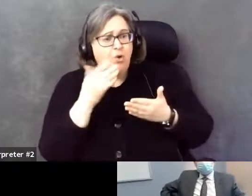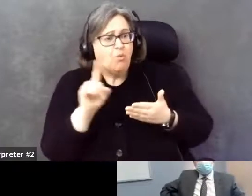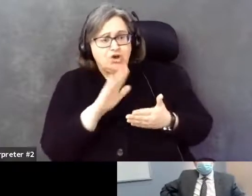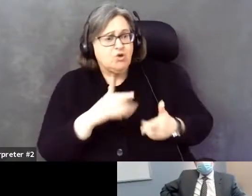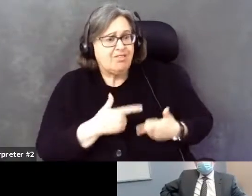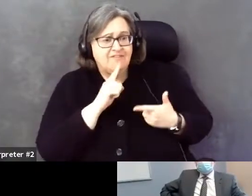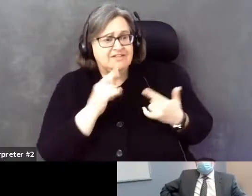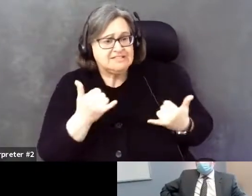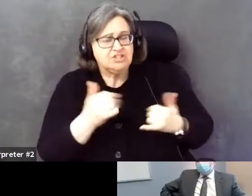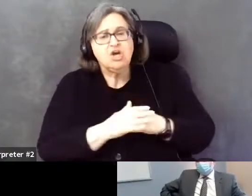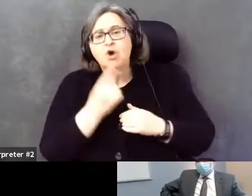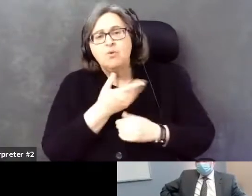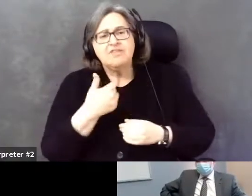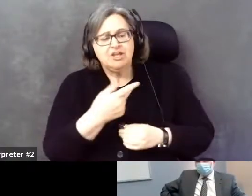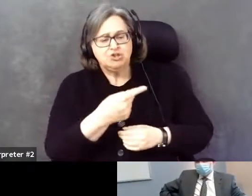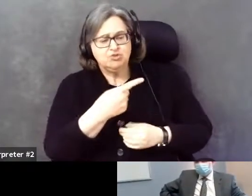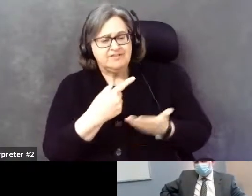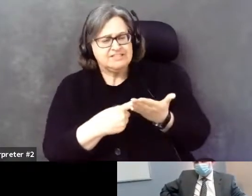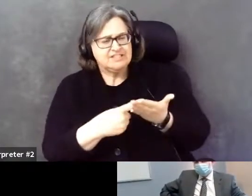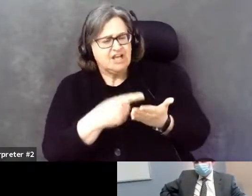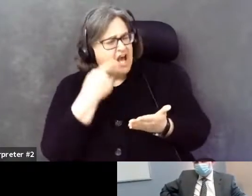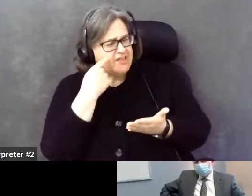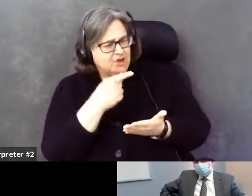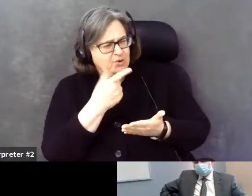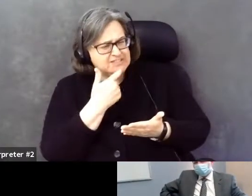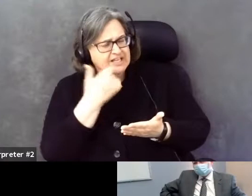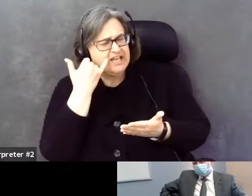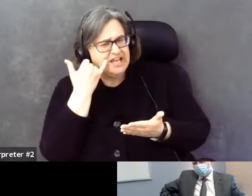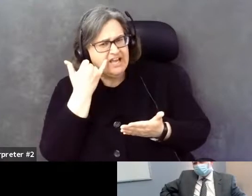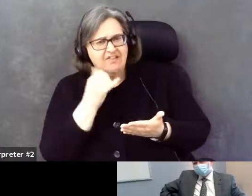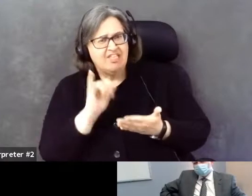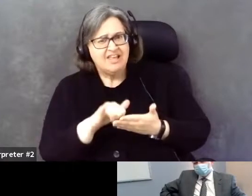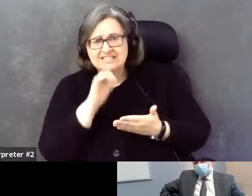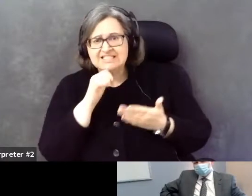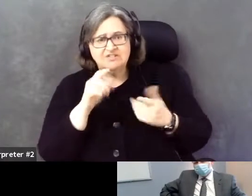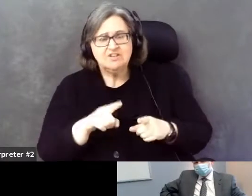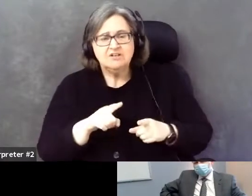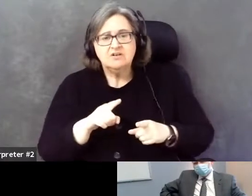we discussed today was I think you said if that hadn't happened you imagine it would